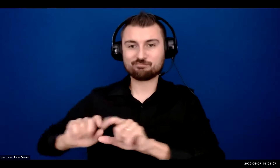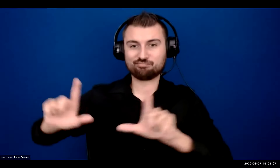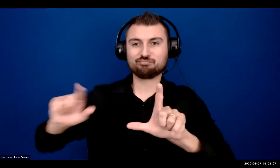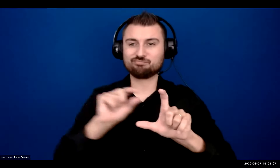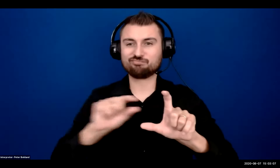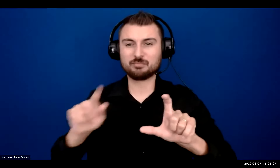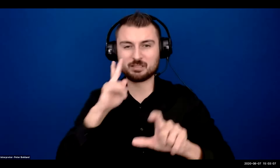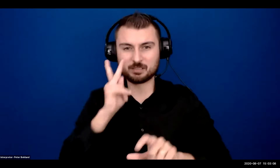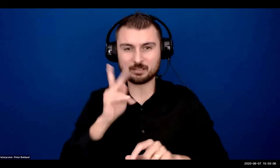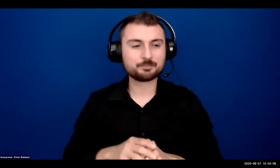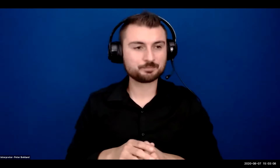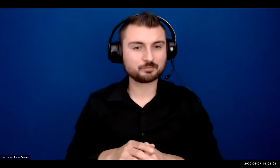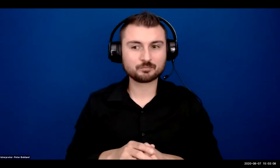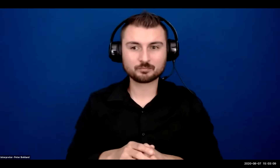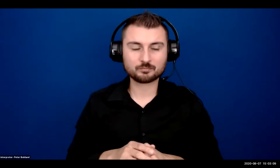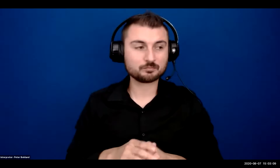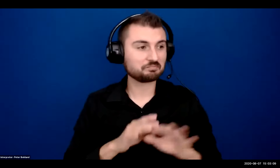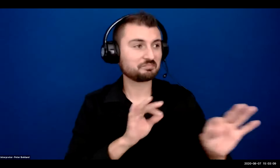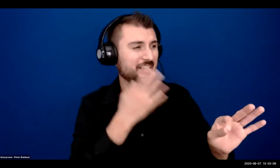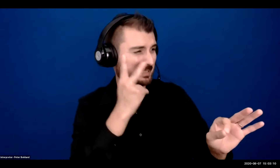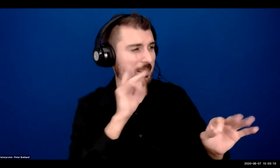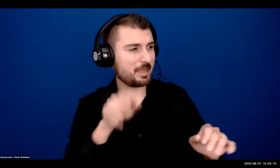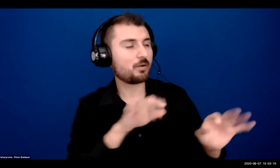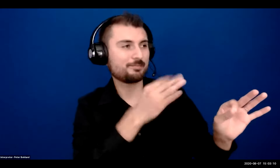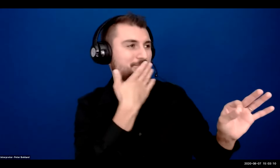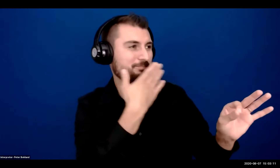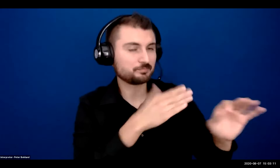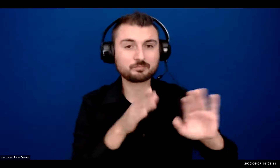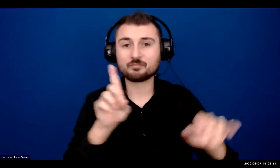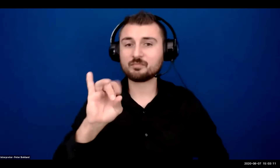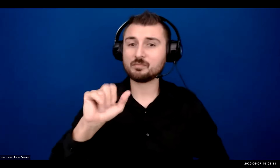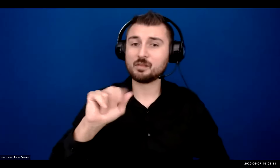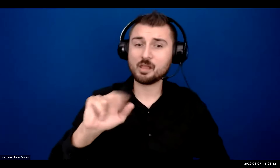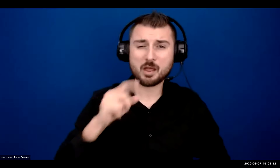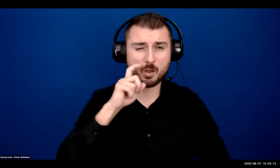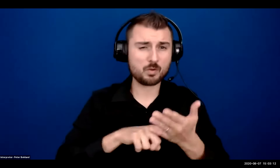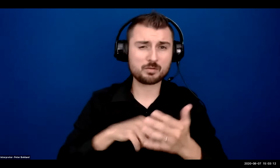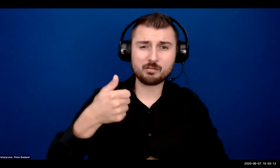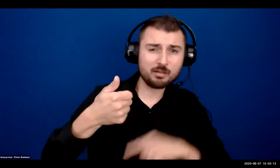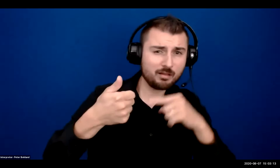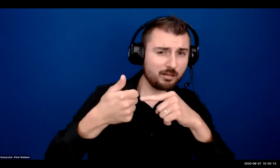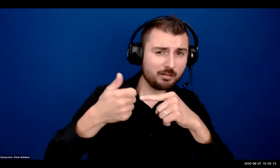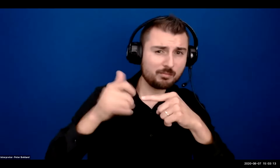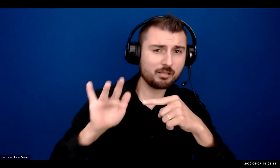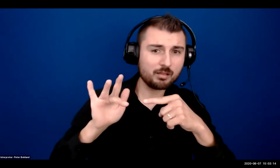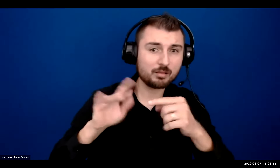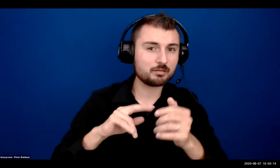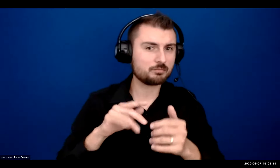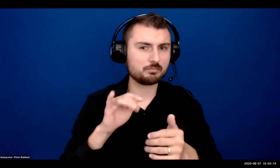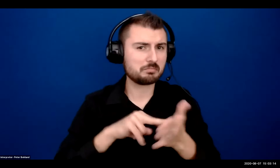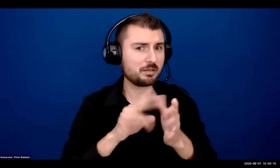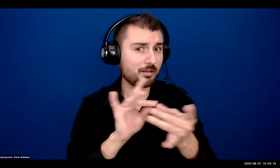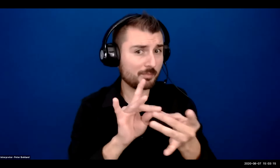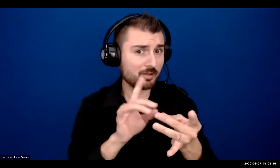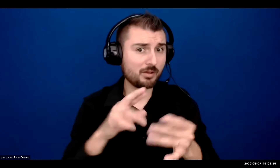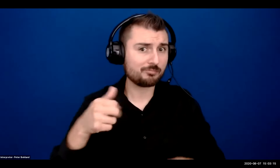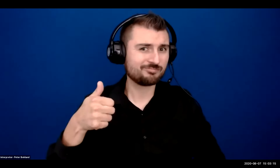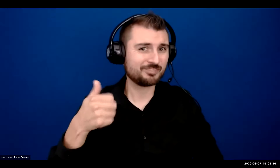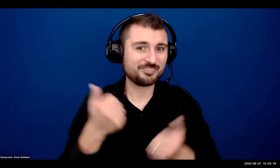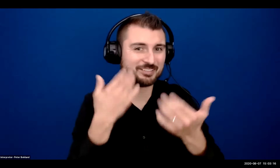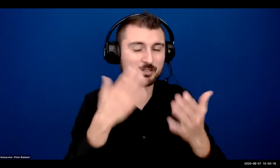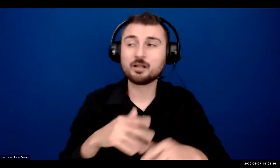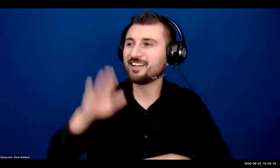I see the reactions I didn't know where the raise your hand was thank you very much